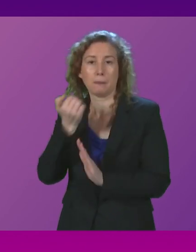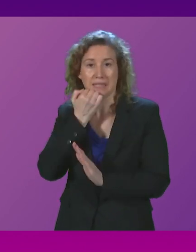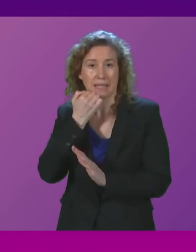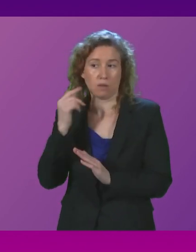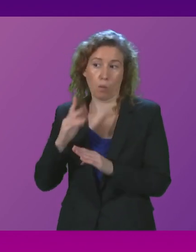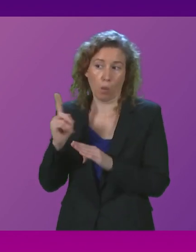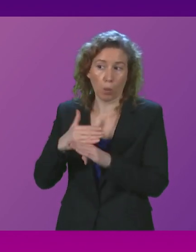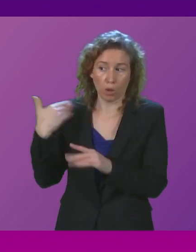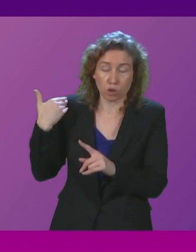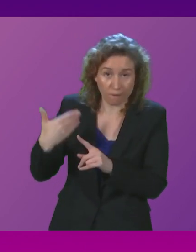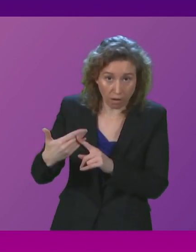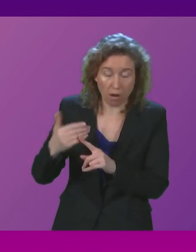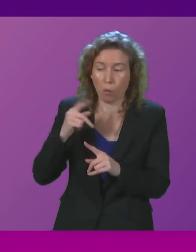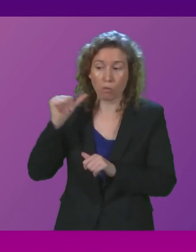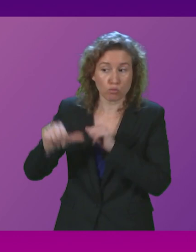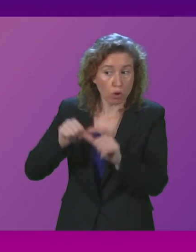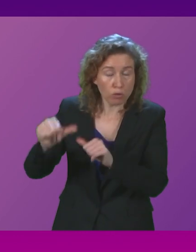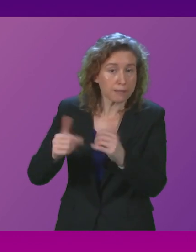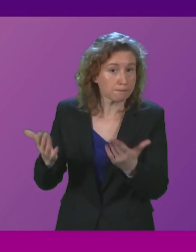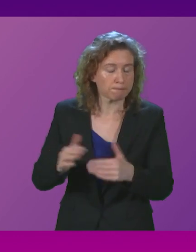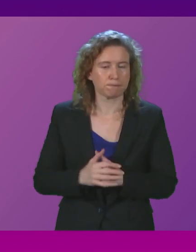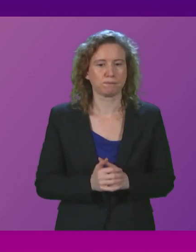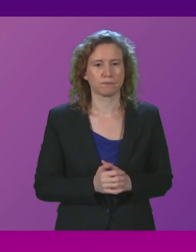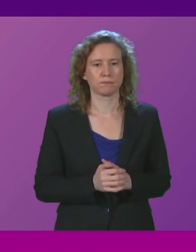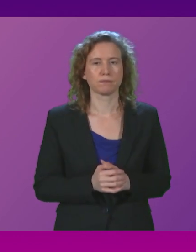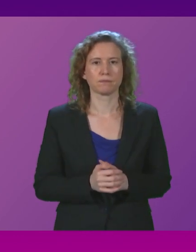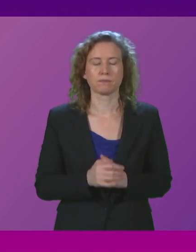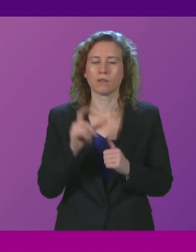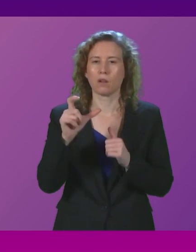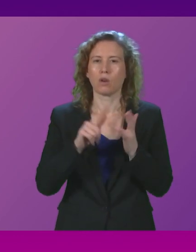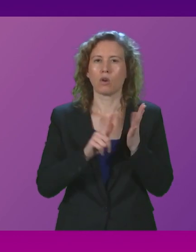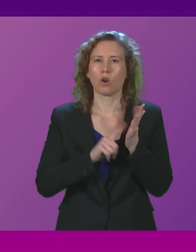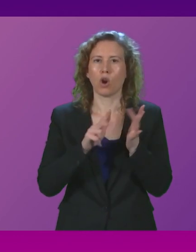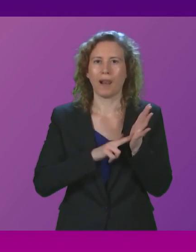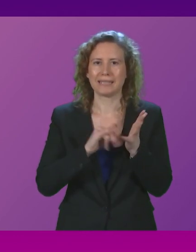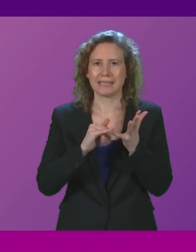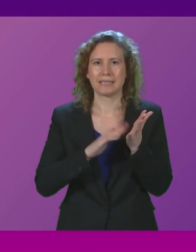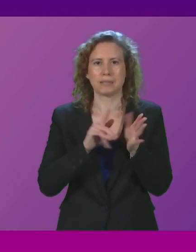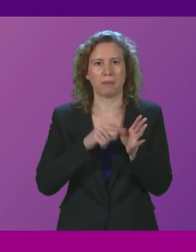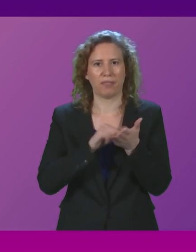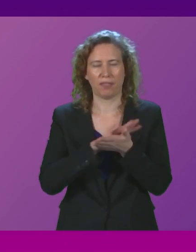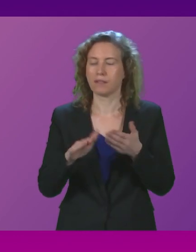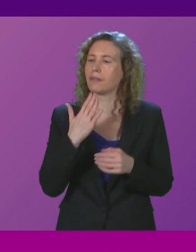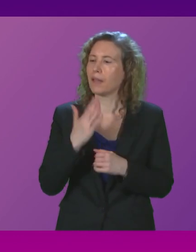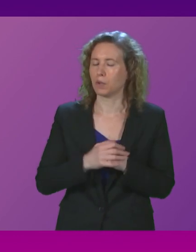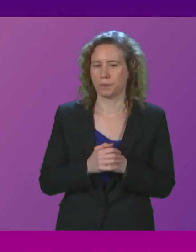has been done and the progress that is being made, and to place that in the Scottish Parliament information centre.